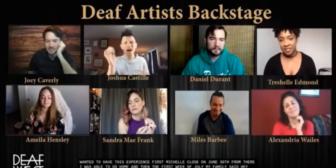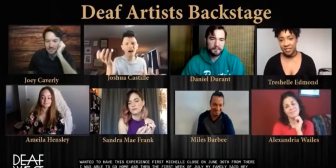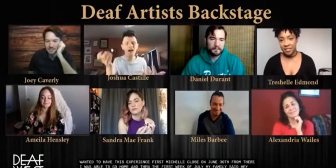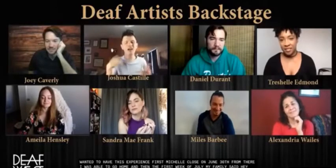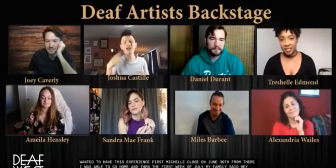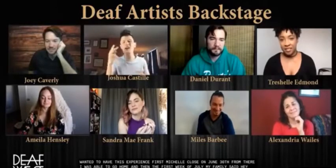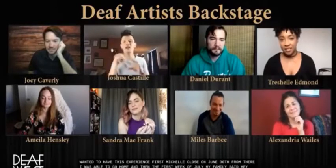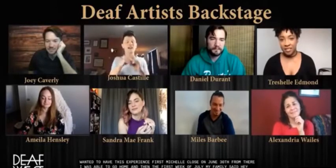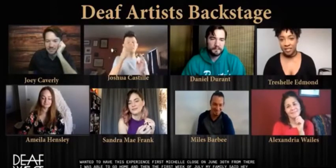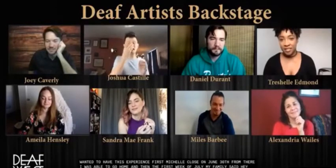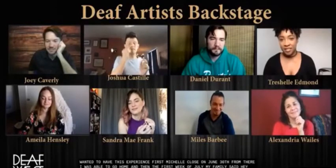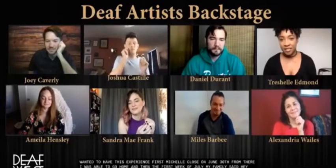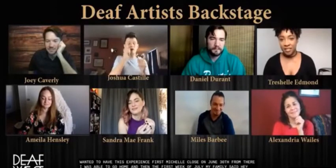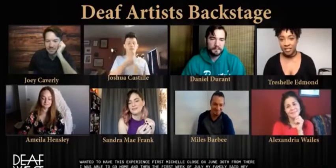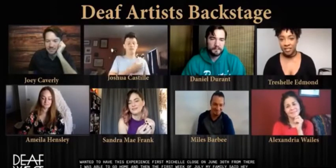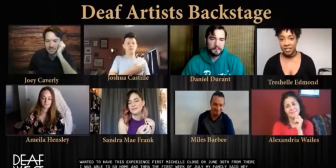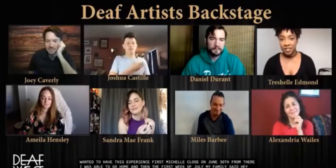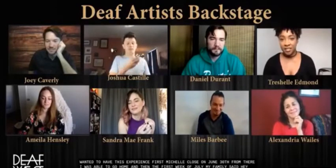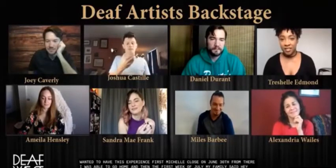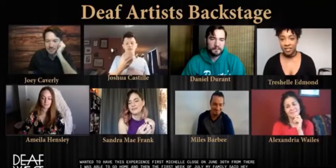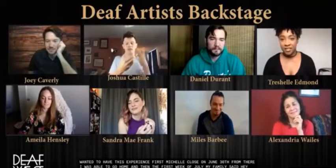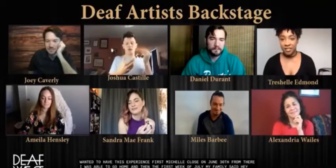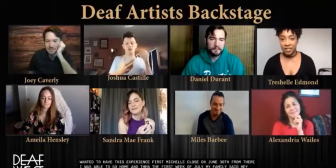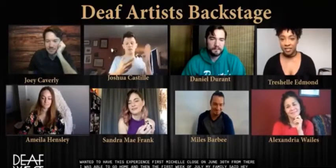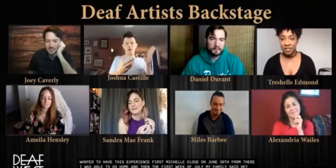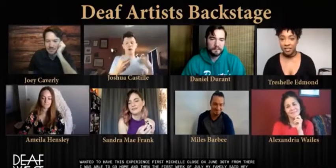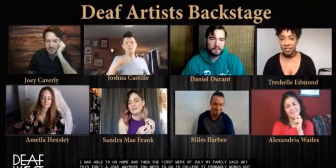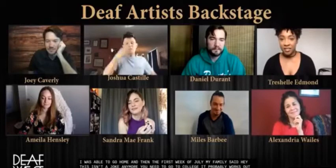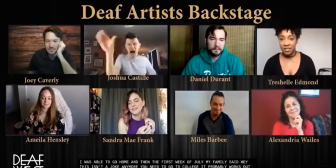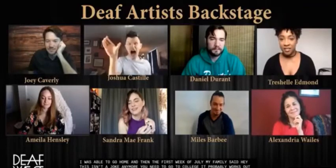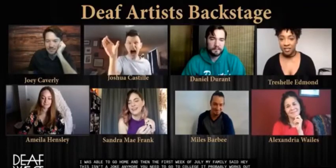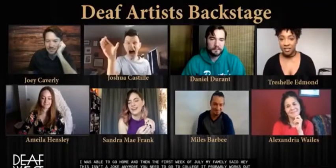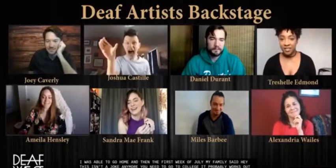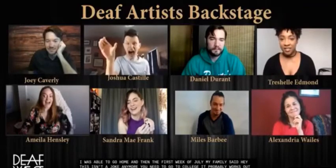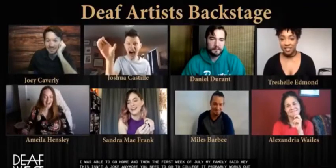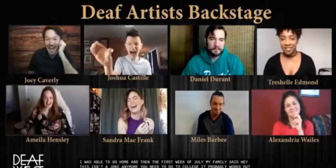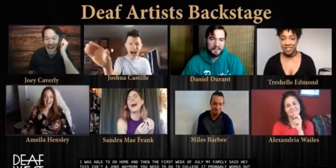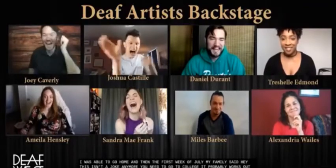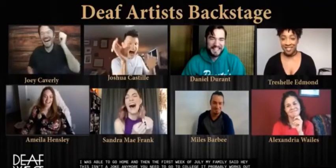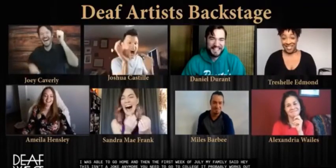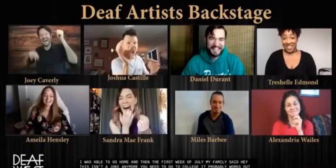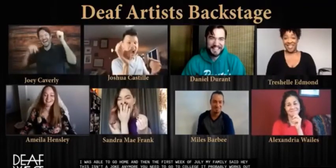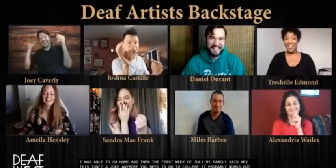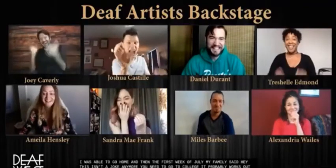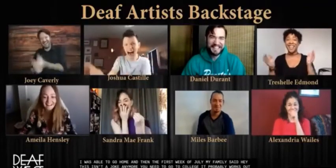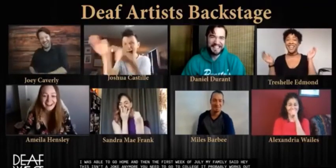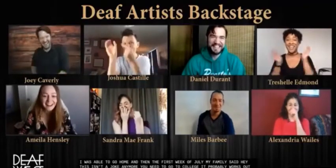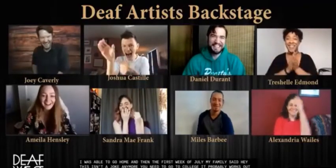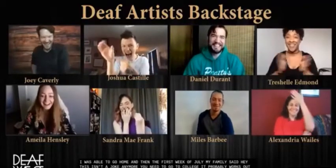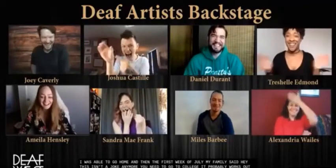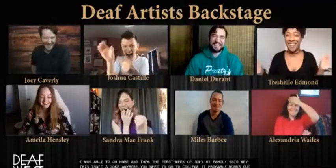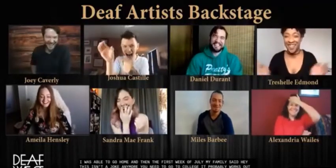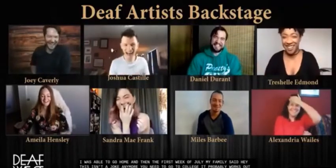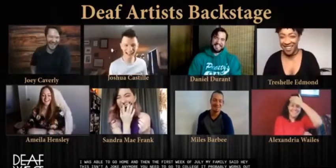And so, I slept on it and woke up the next morning and realized we had gotten on Broadway.